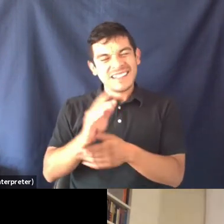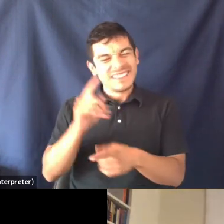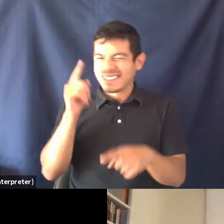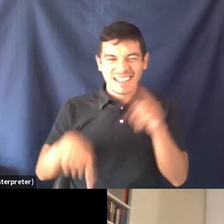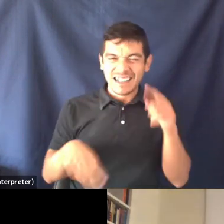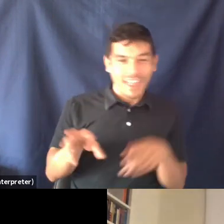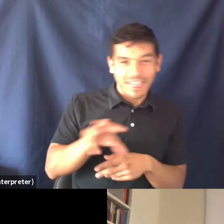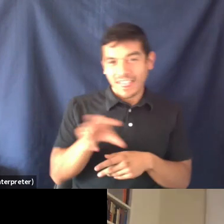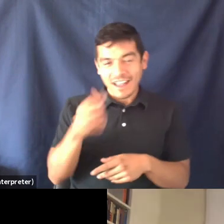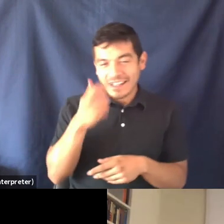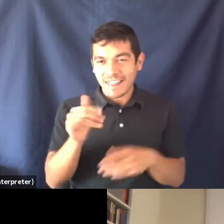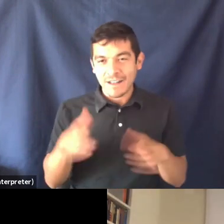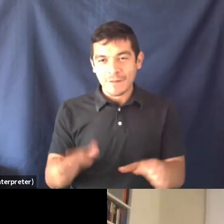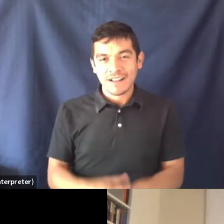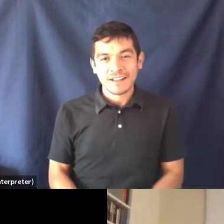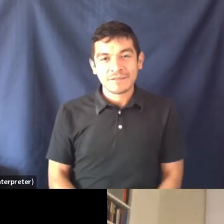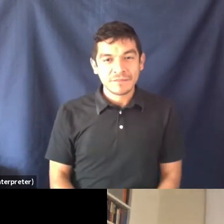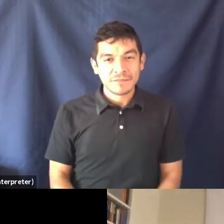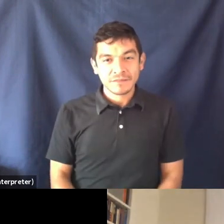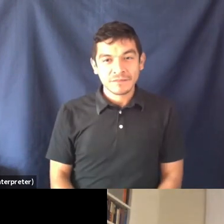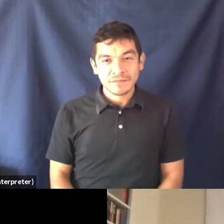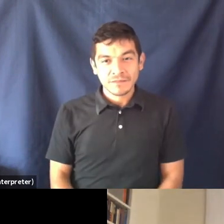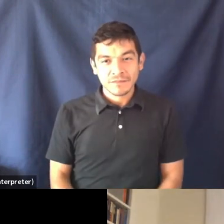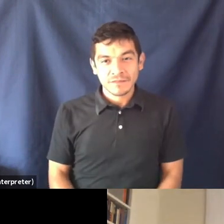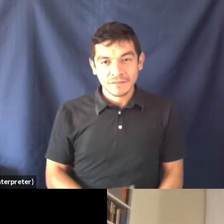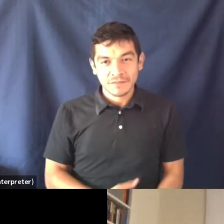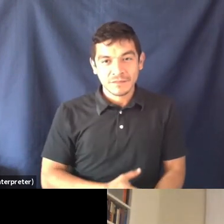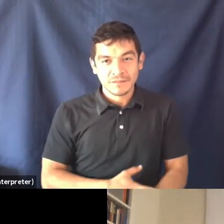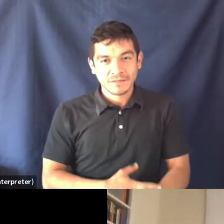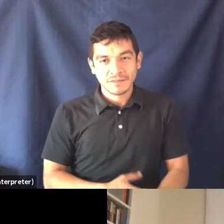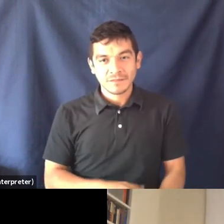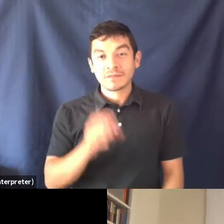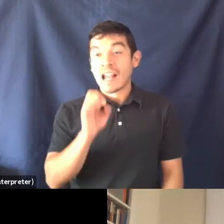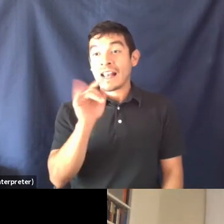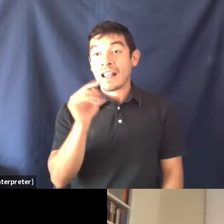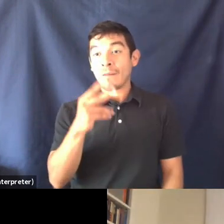A lot to be fascinated too you're like what unmonitored dogs do get up to.